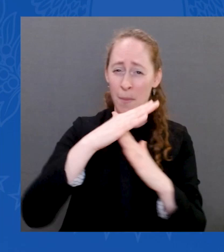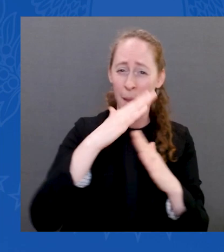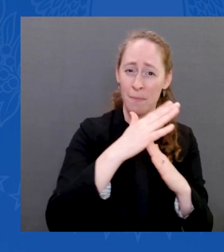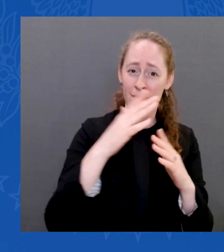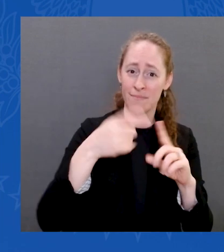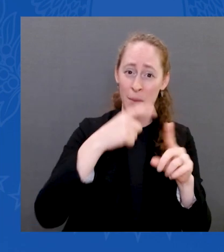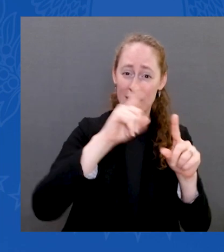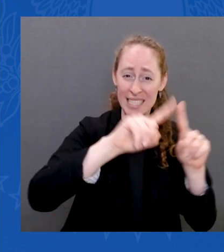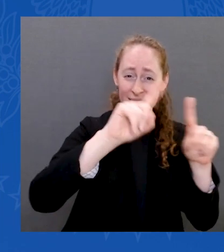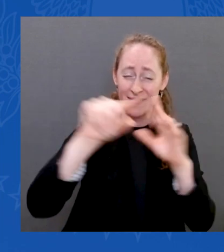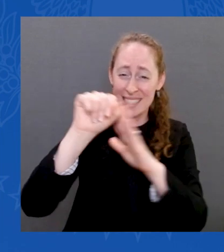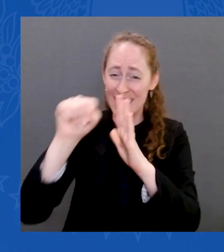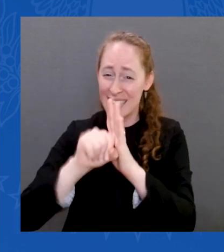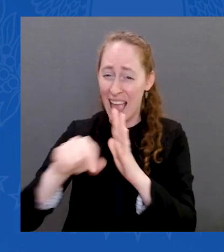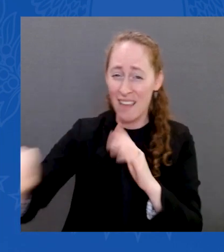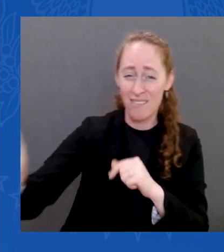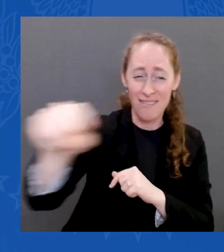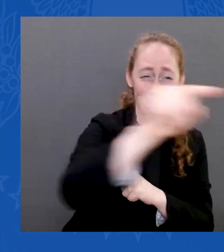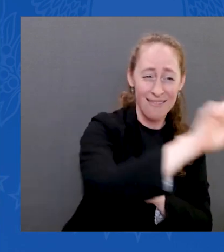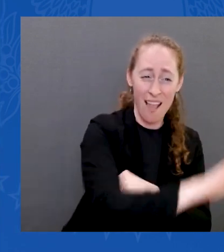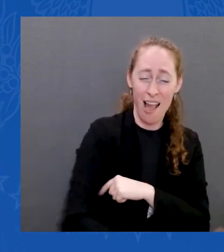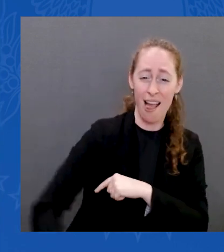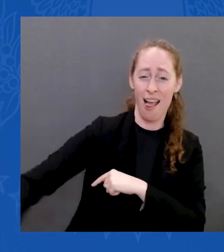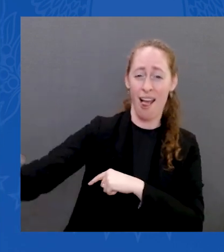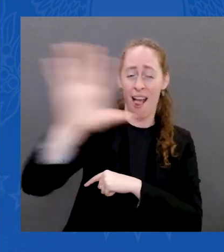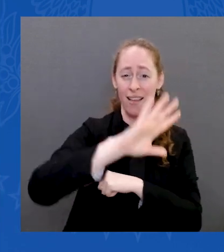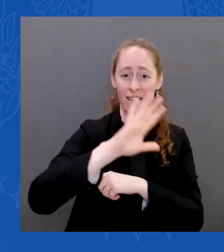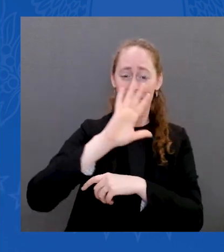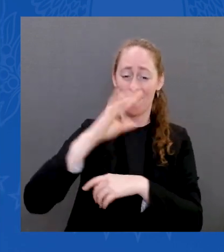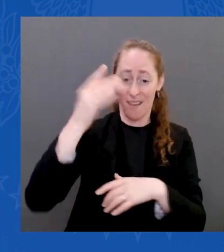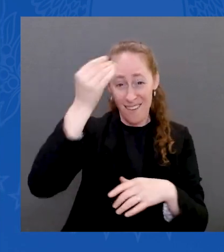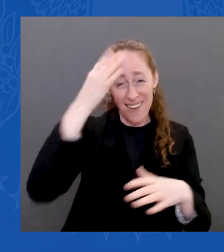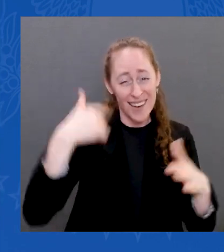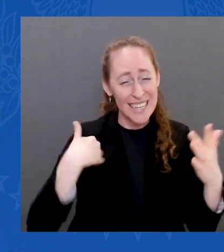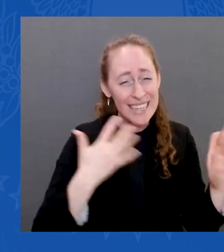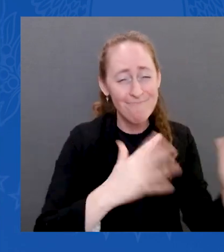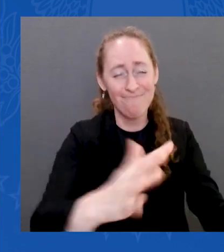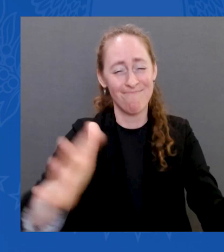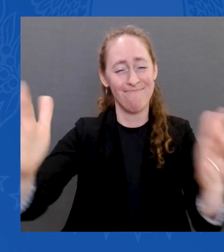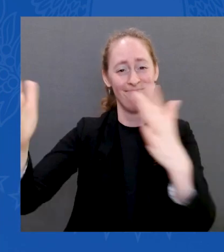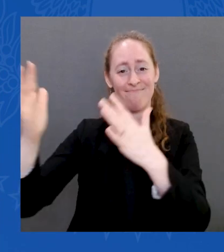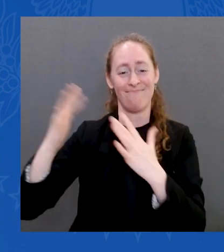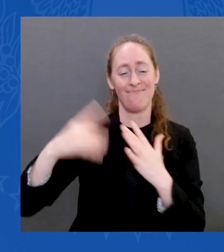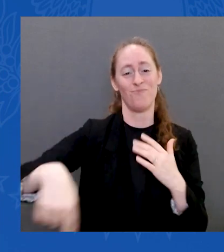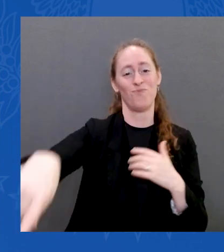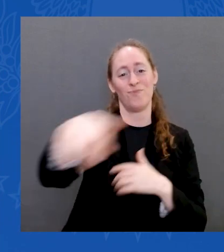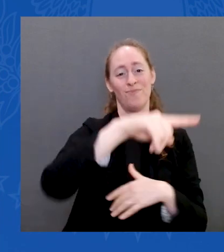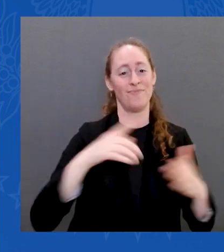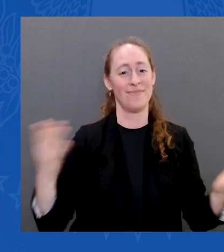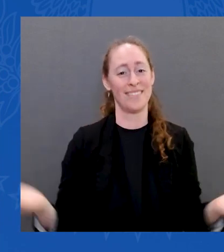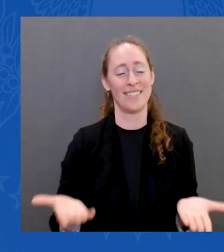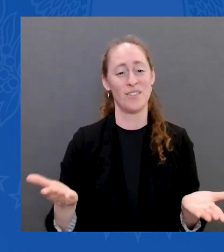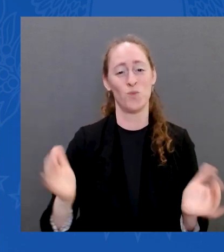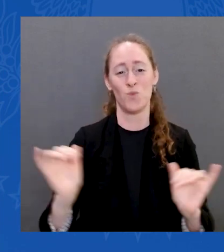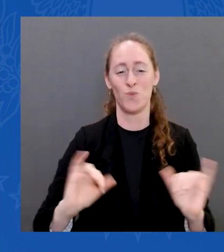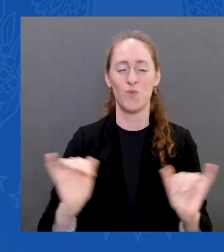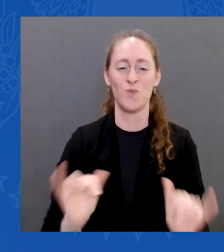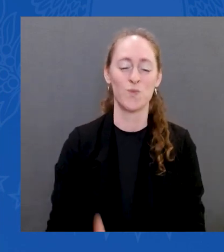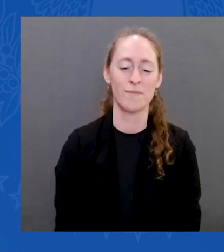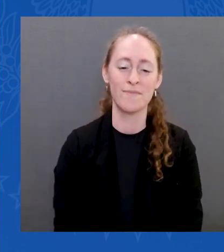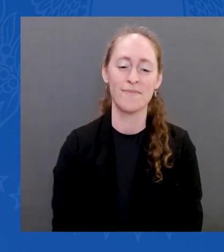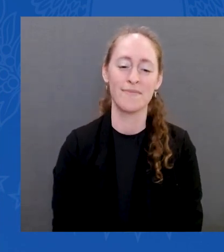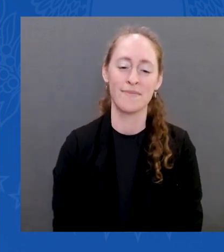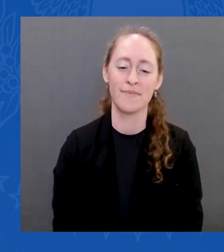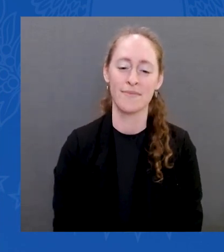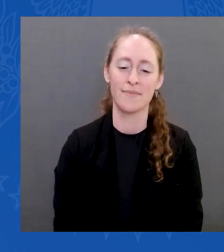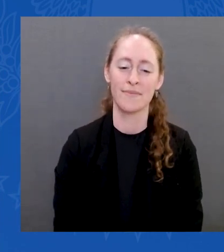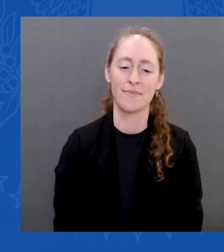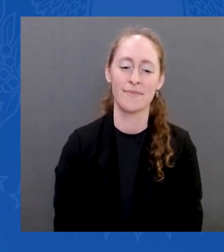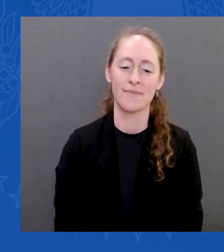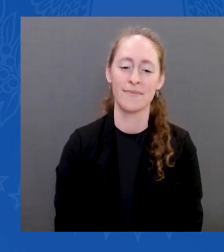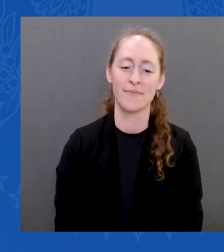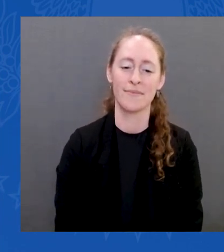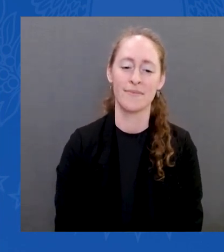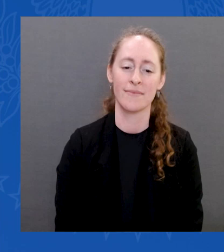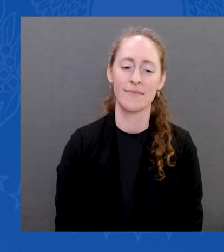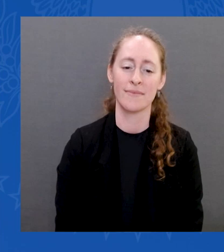Allow me to give you a very.